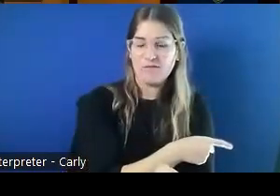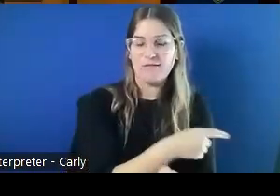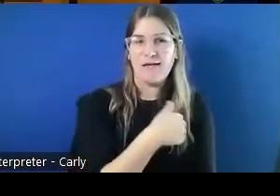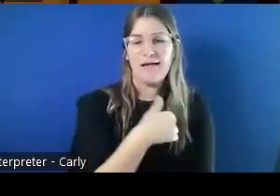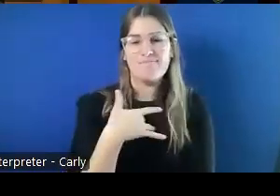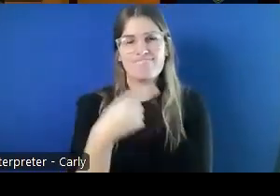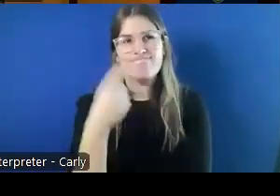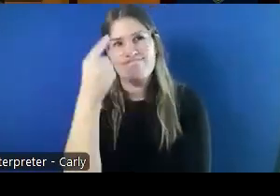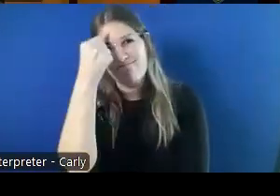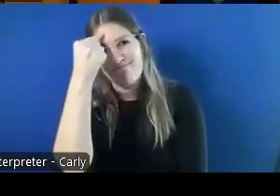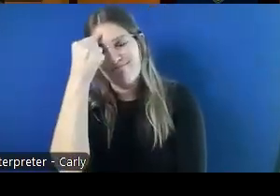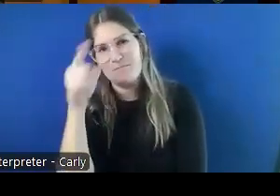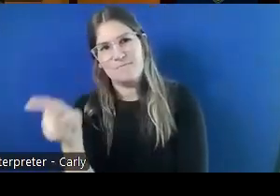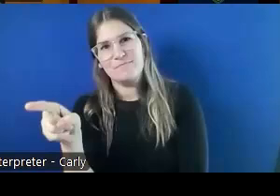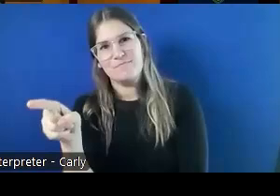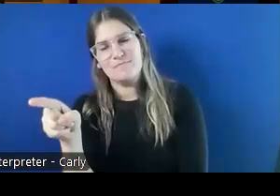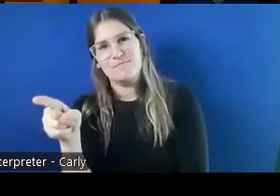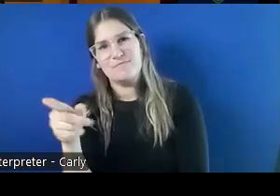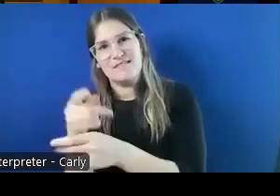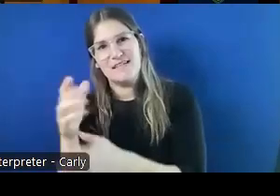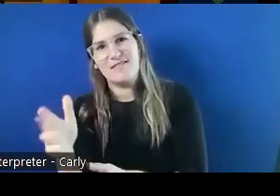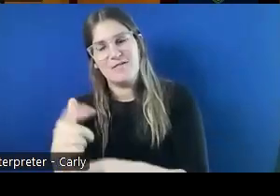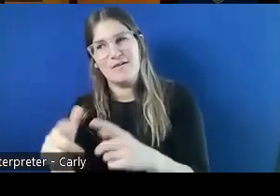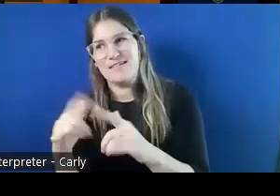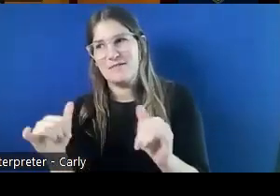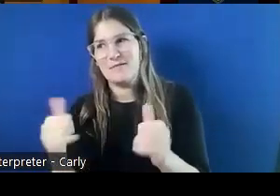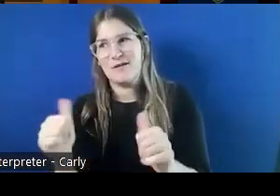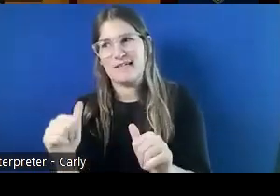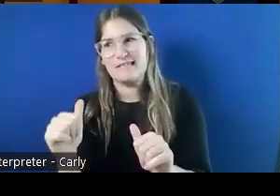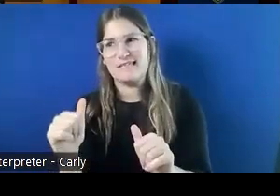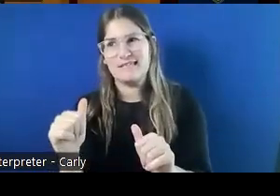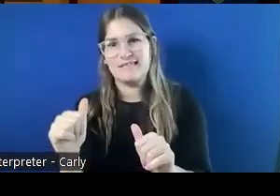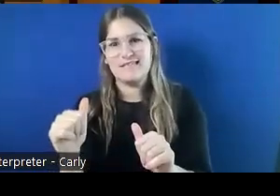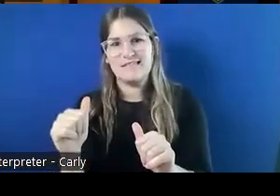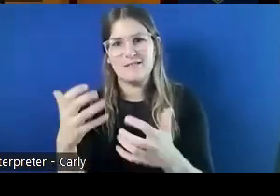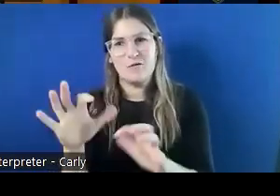then I find myself trying not to think about too much because I feel like I can do about it right